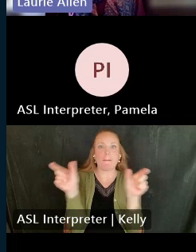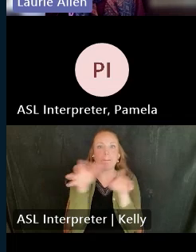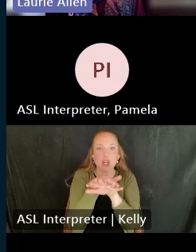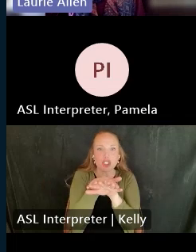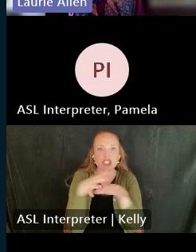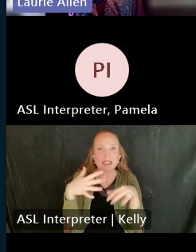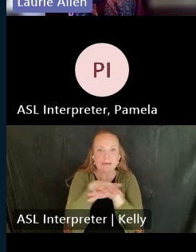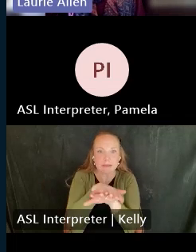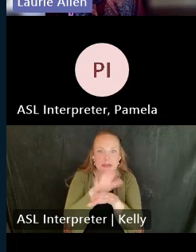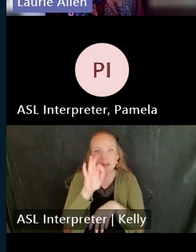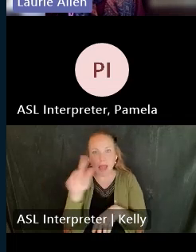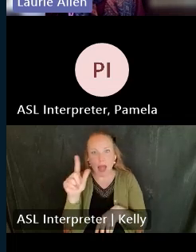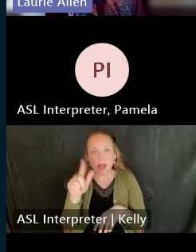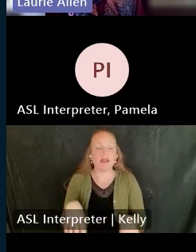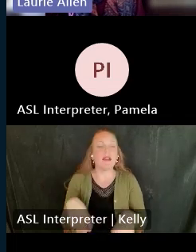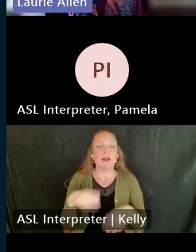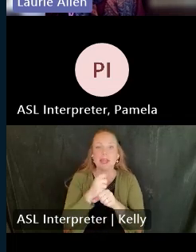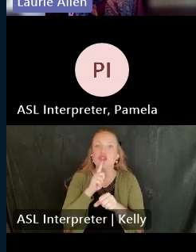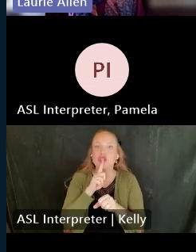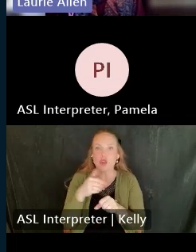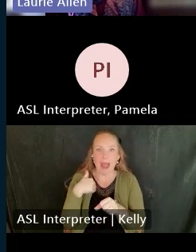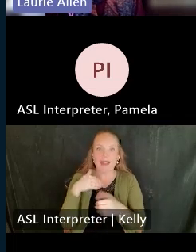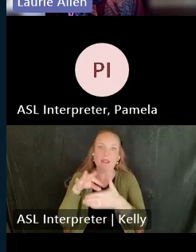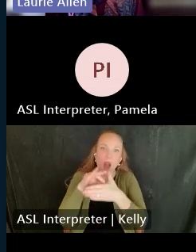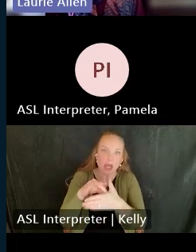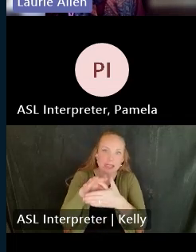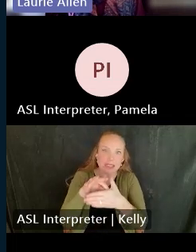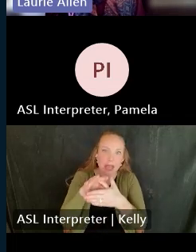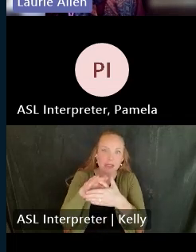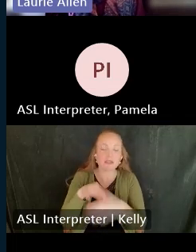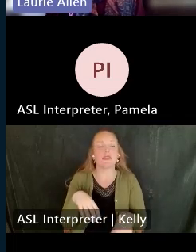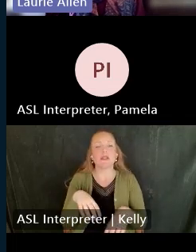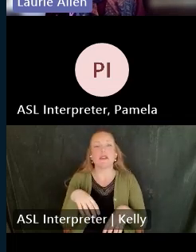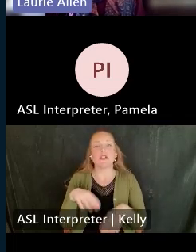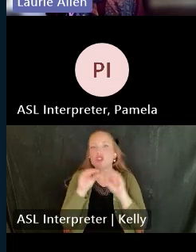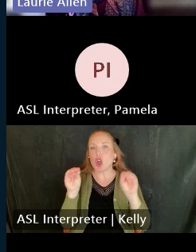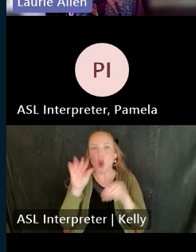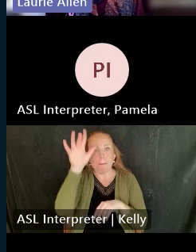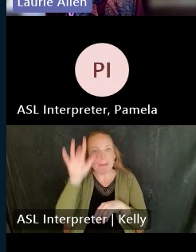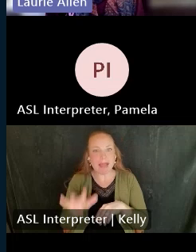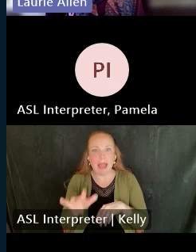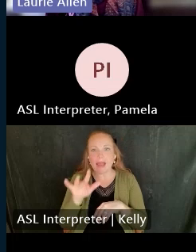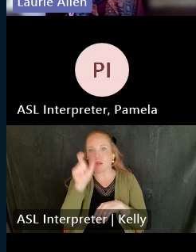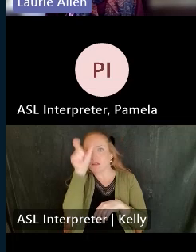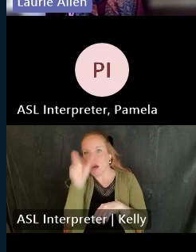Make sure you've got content in all of your cells, that you don't have blank rows, blank columns, and make sure you've got content in that A1 cell,